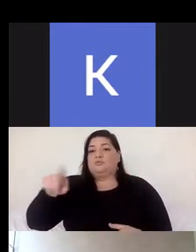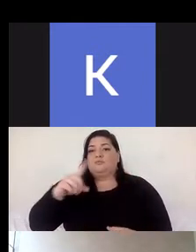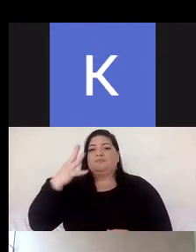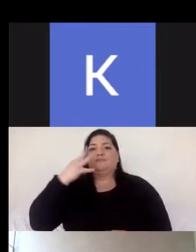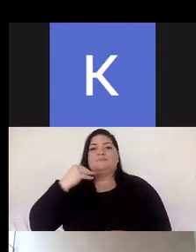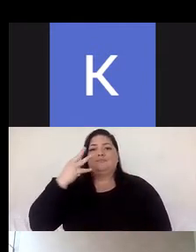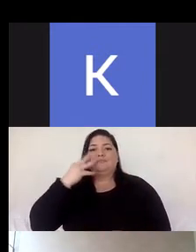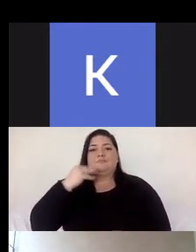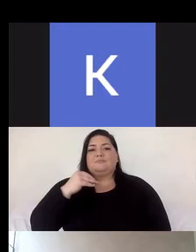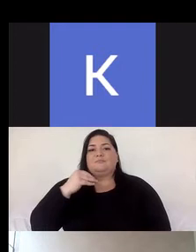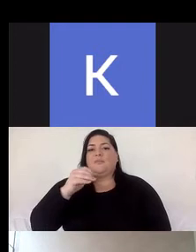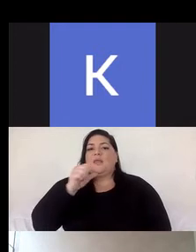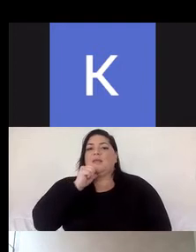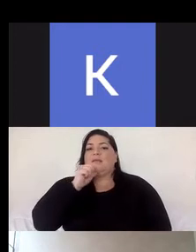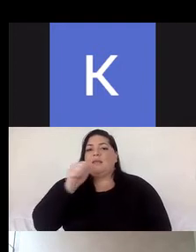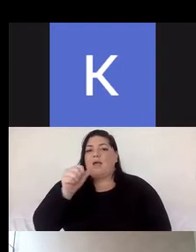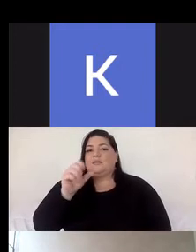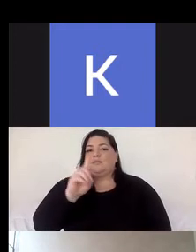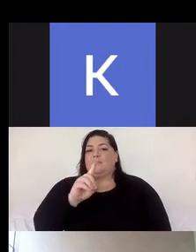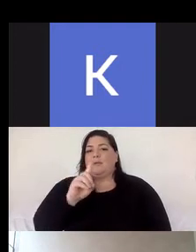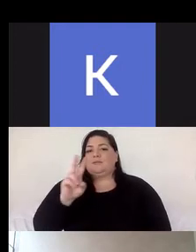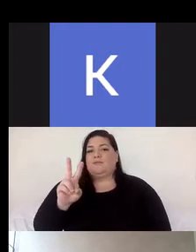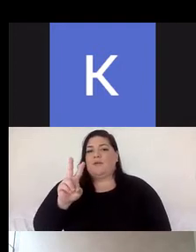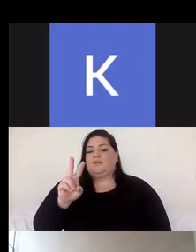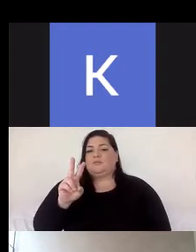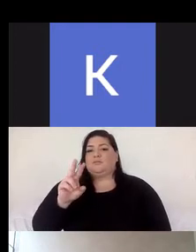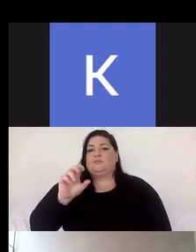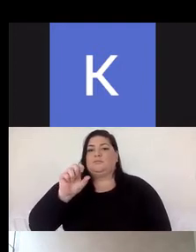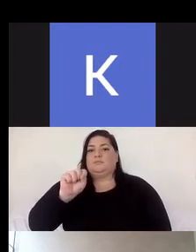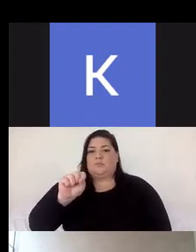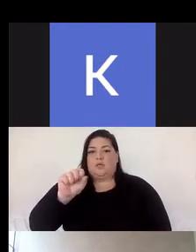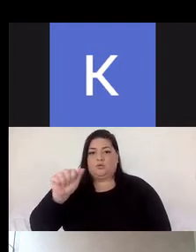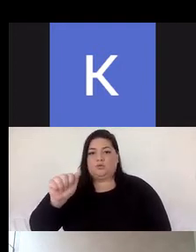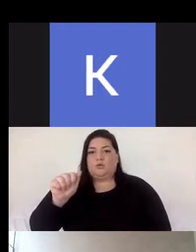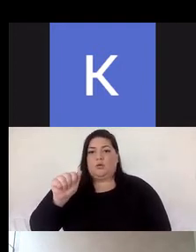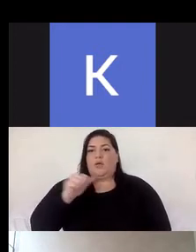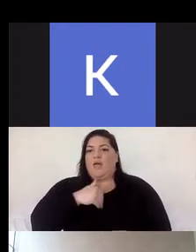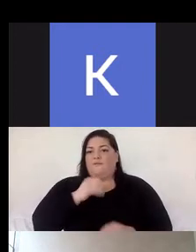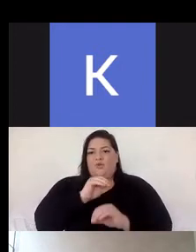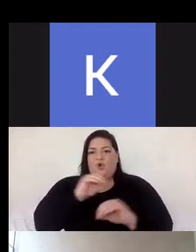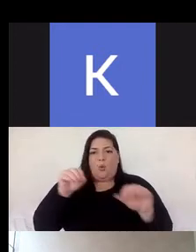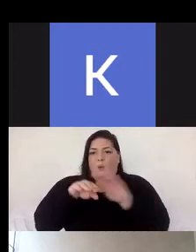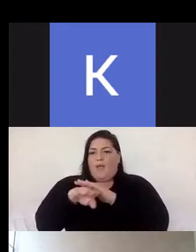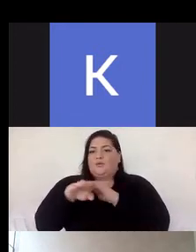a non-domestic sexual assault, had no access to legal assistance and were not